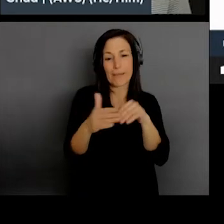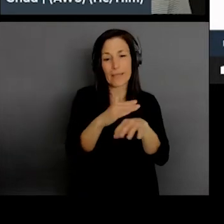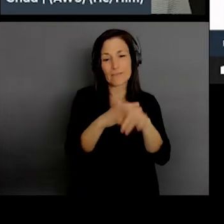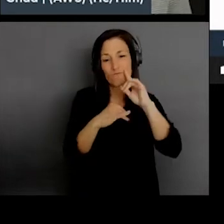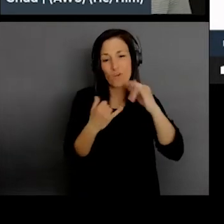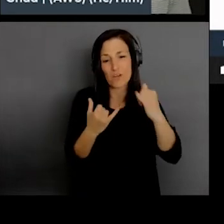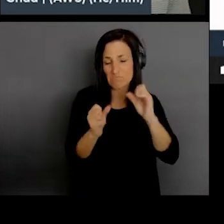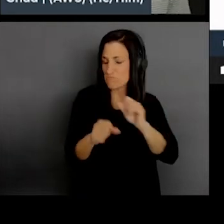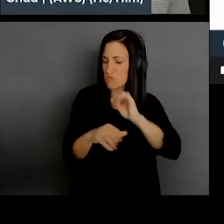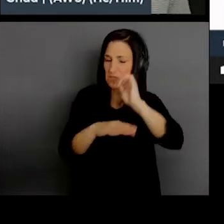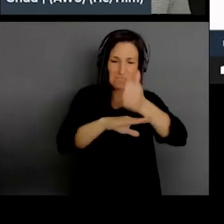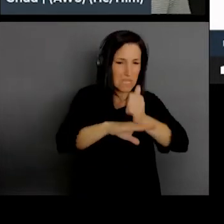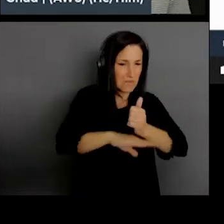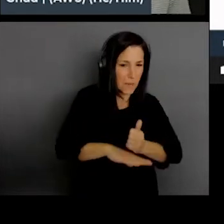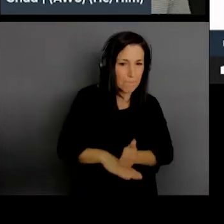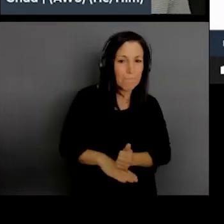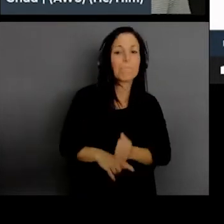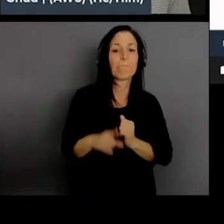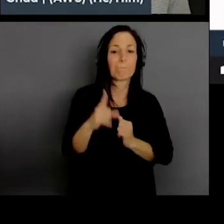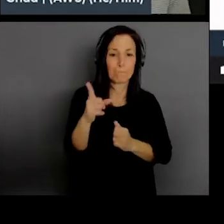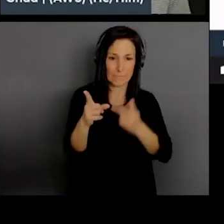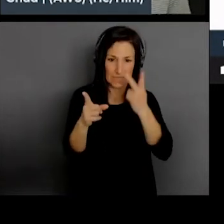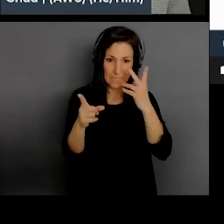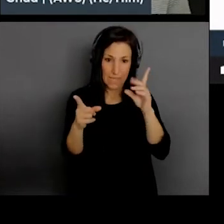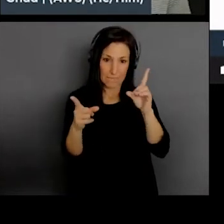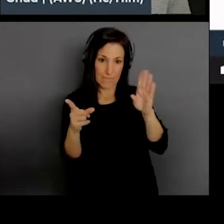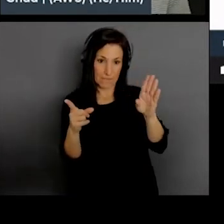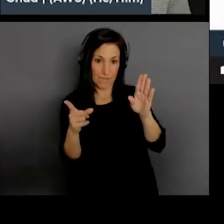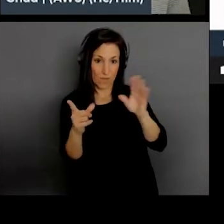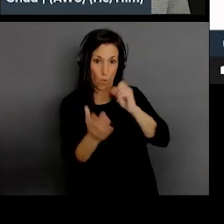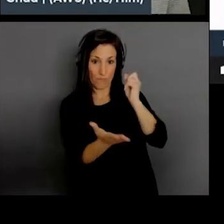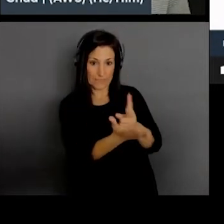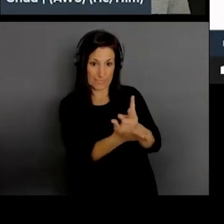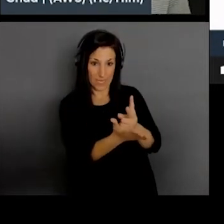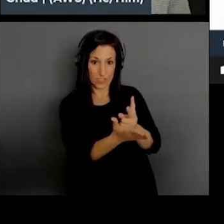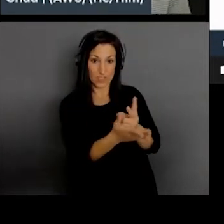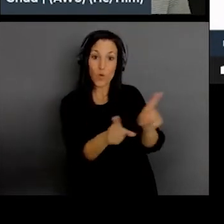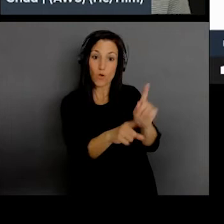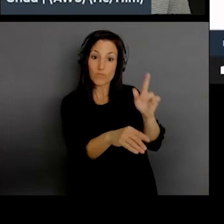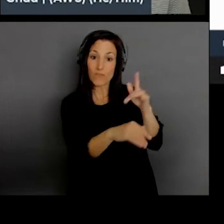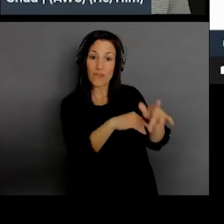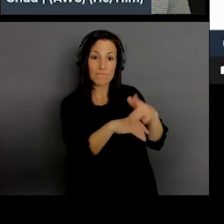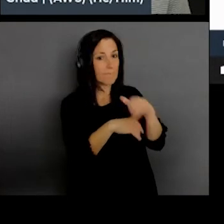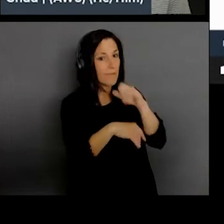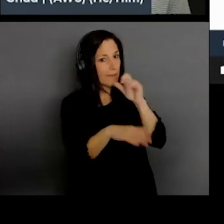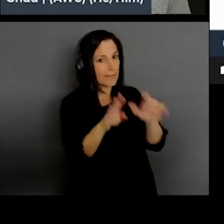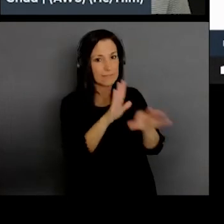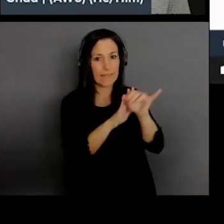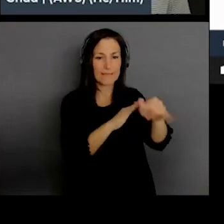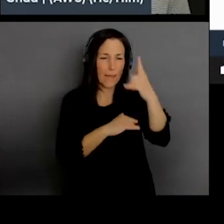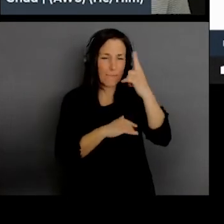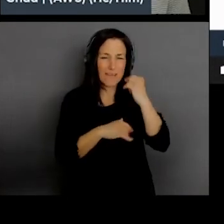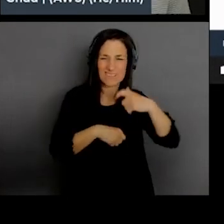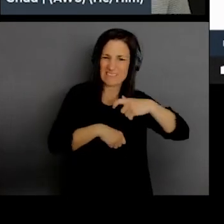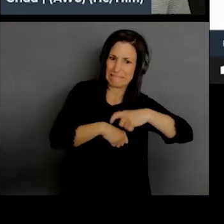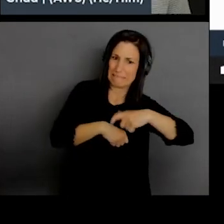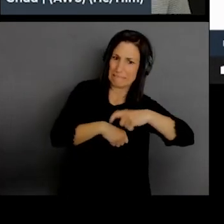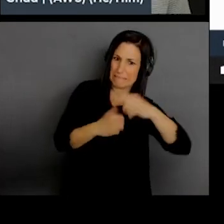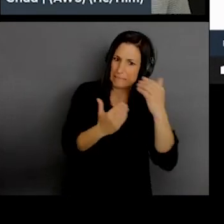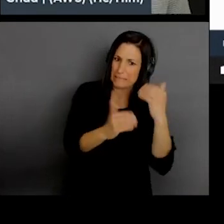IAM database authentication is also available. For now I'm not going to select that in the interest of time. And then there's additional encryption options.